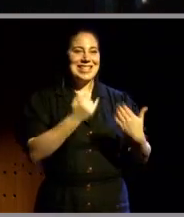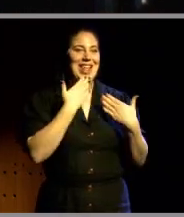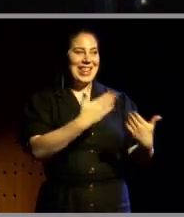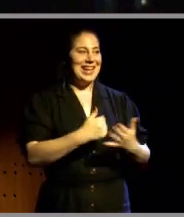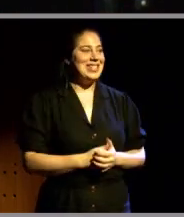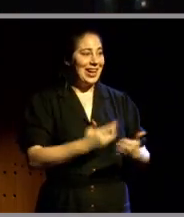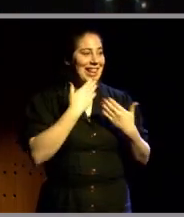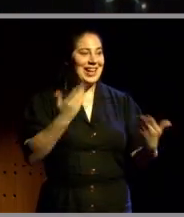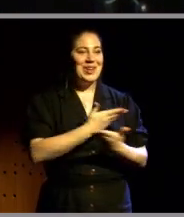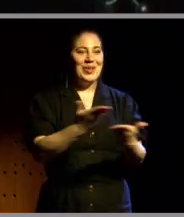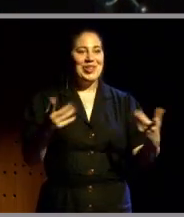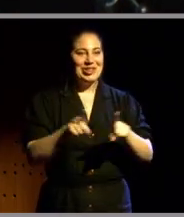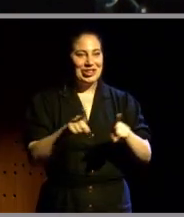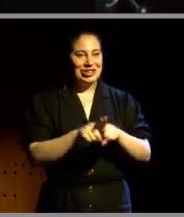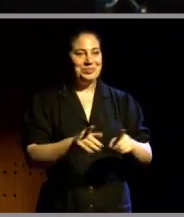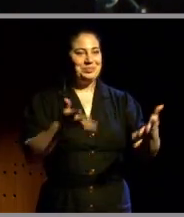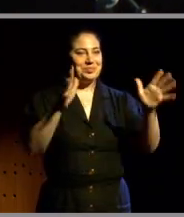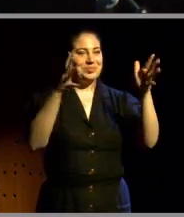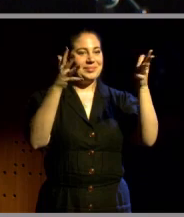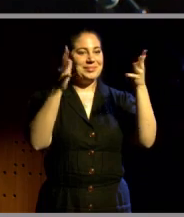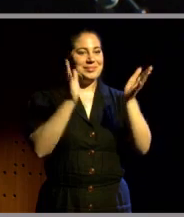But thank you all as well. And thank you, have a good night.